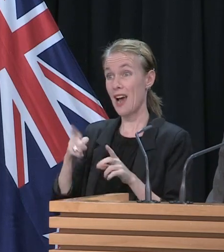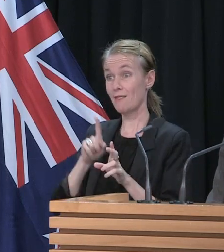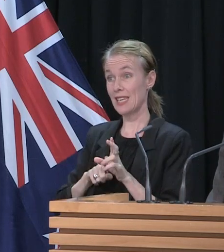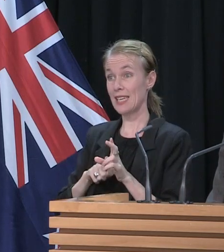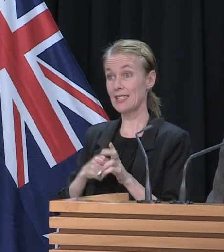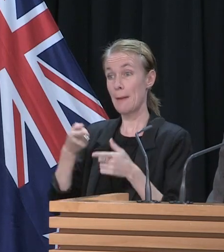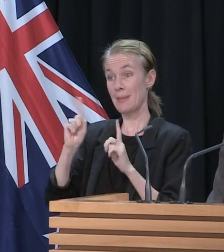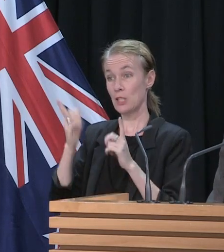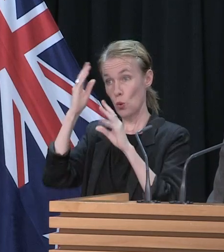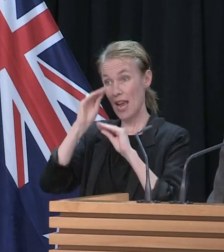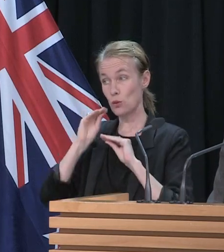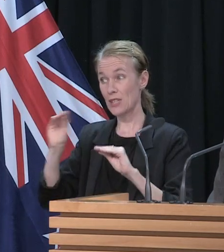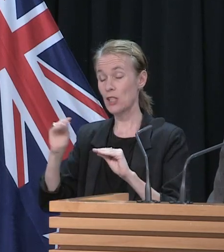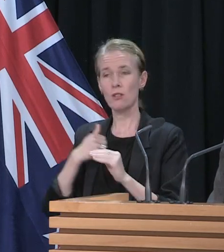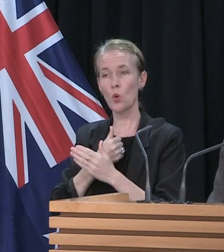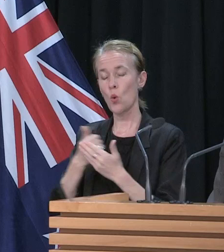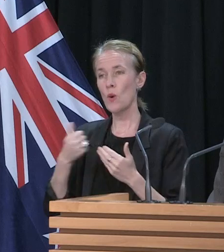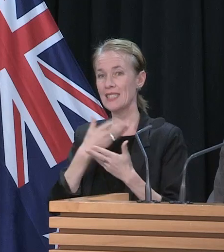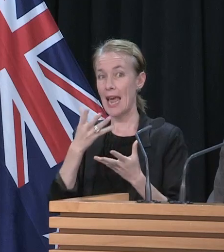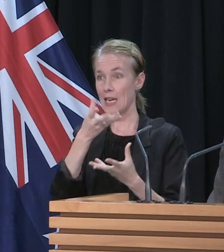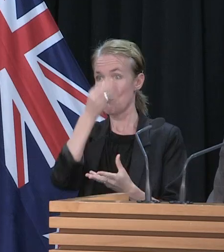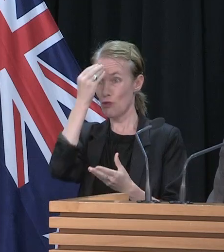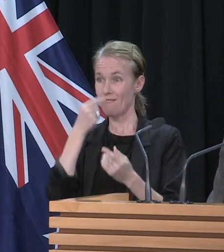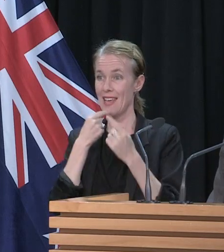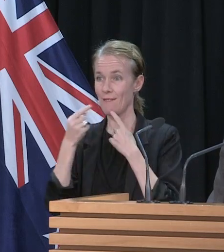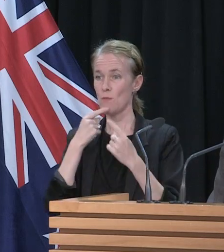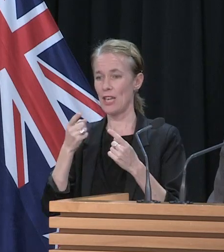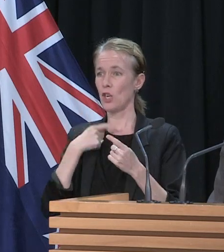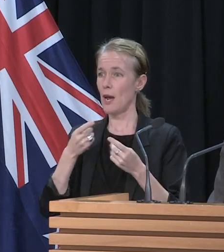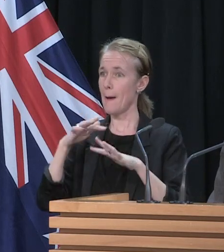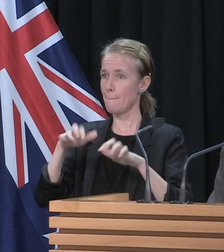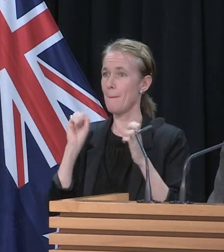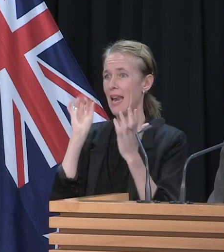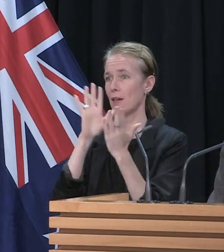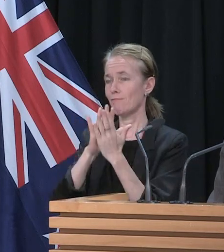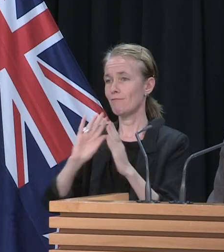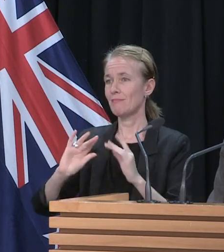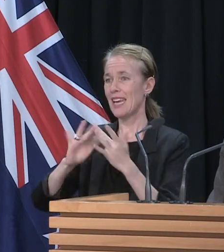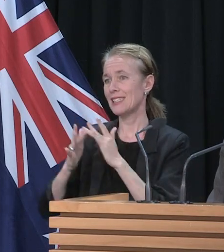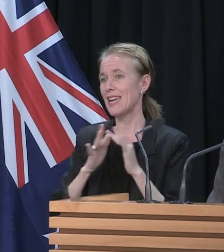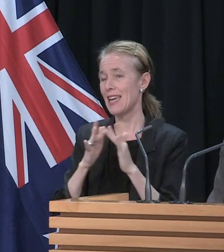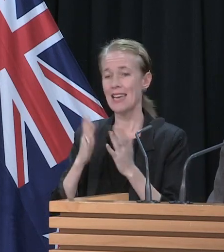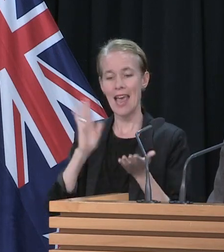to have noticed, in the 2.5 years I have been Minister of Education, I proactively been releasing all of the briefing